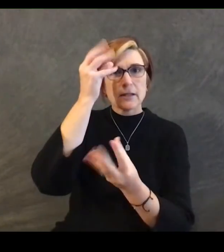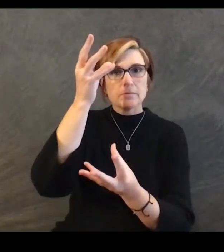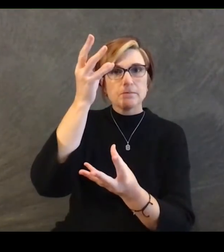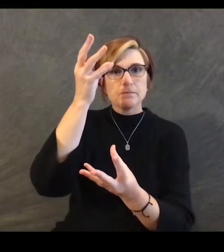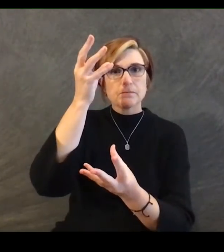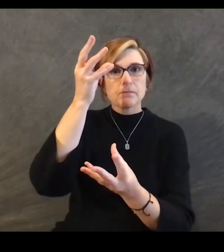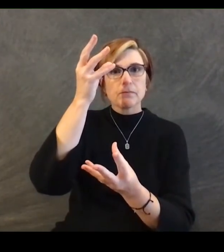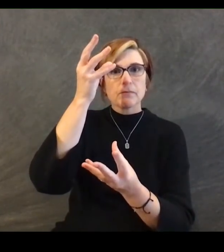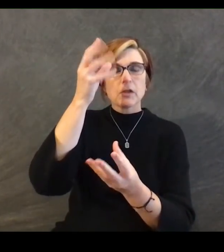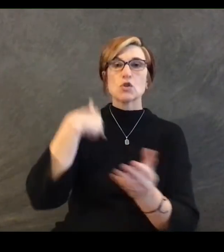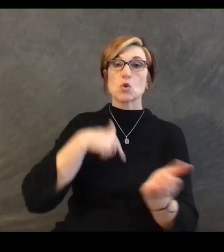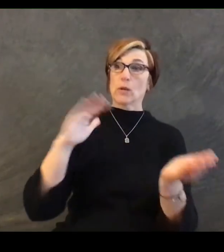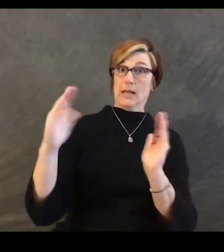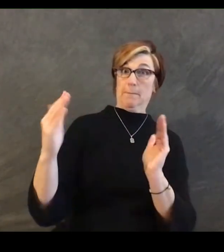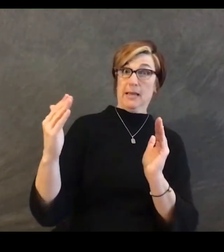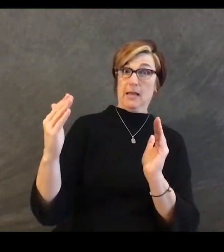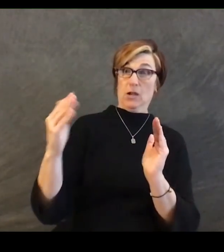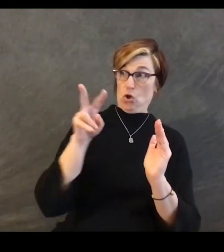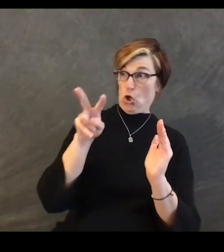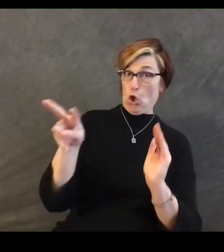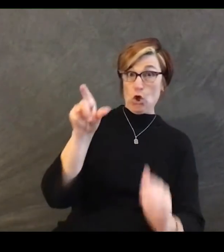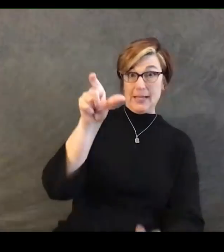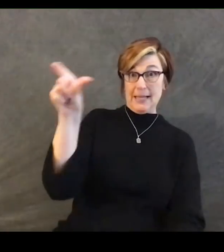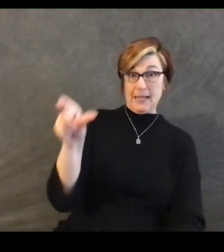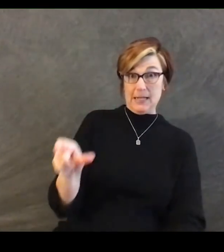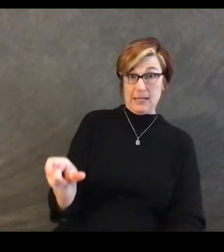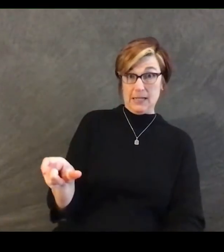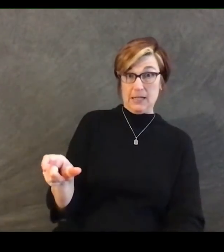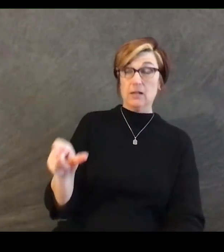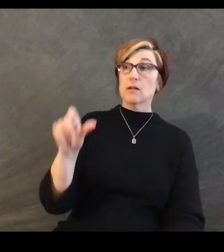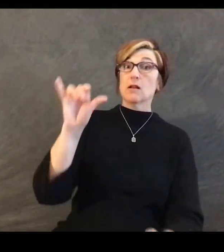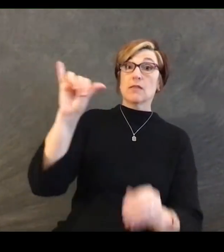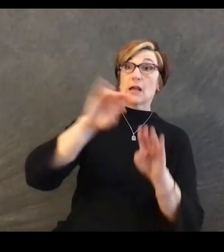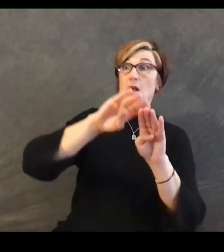make the turn around the curve and you go that doesn't happen all at once